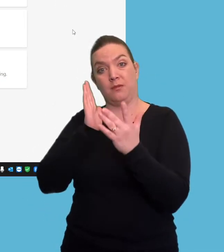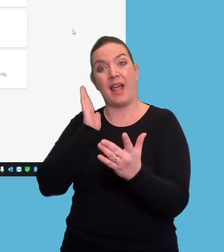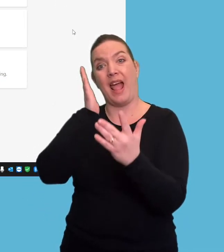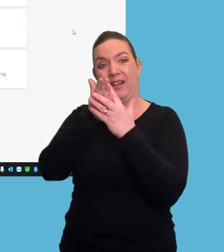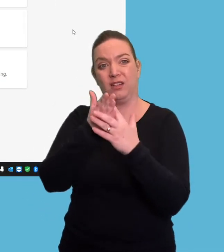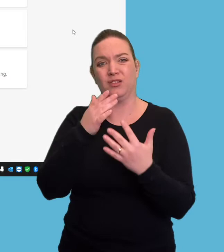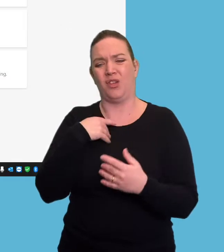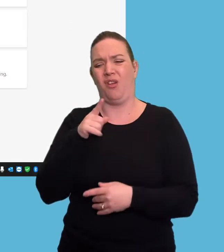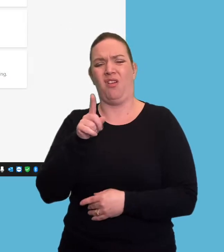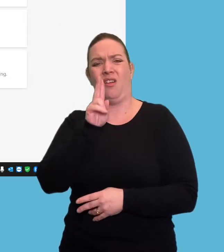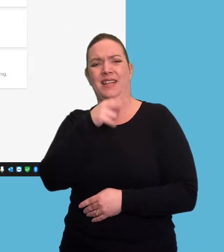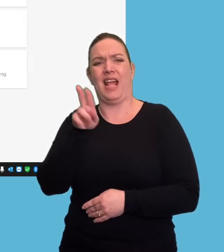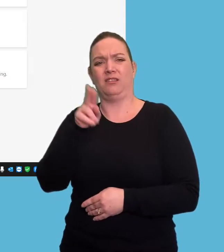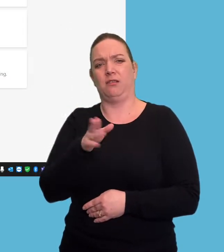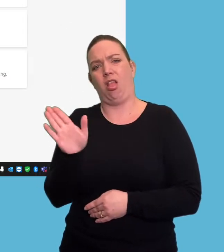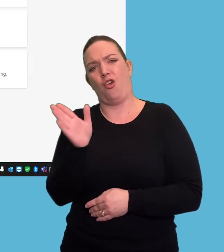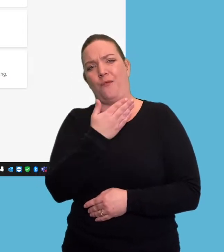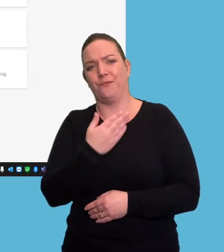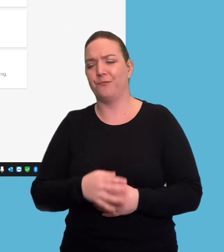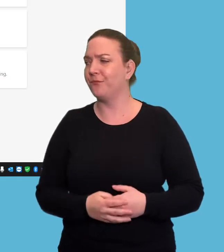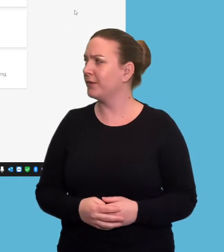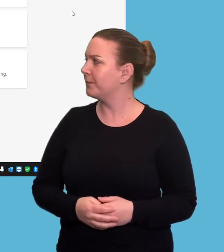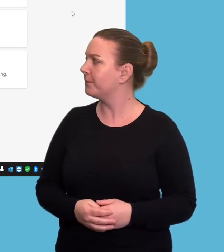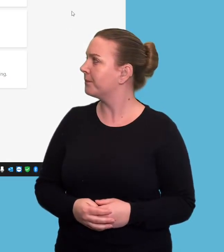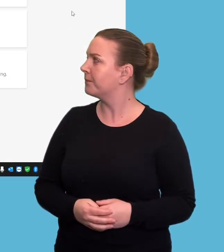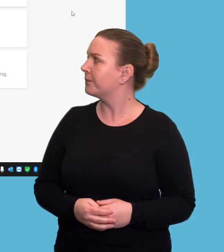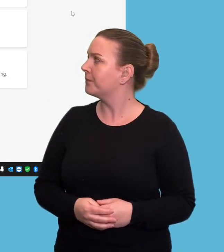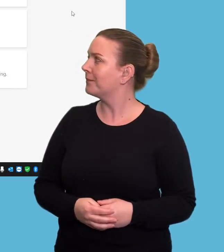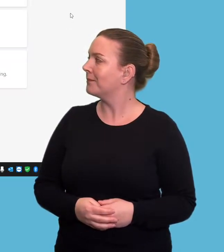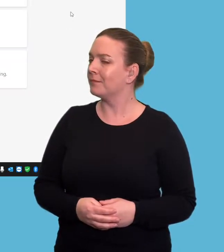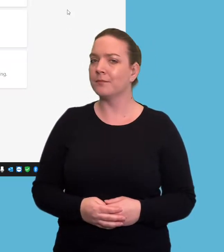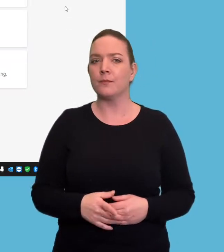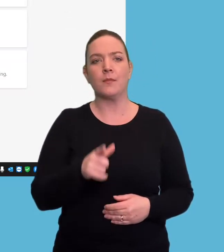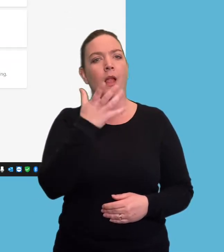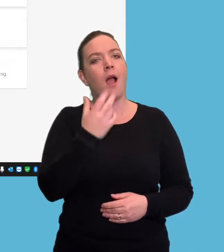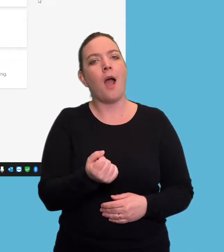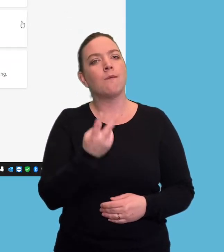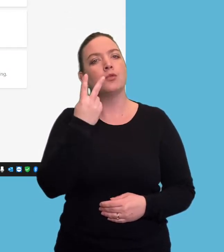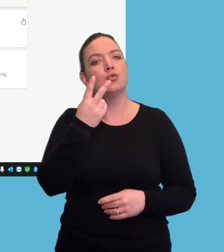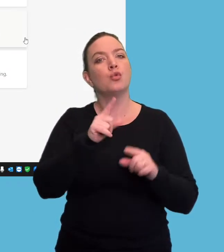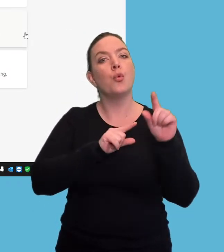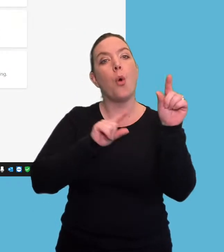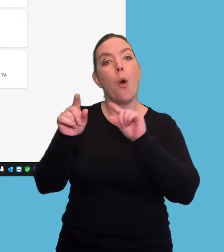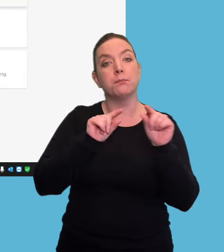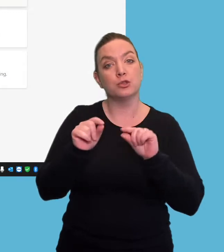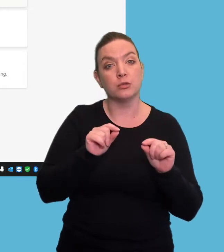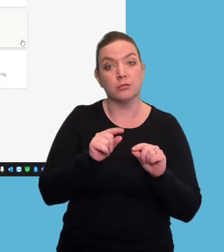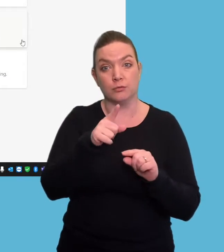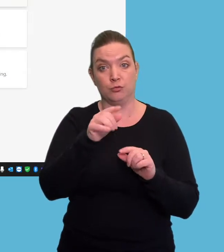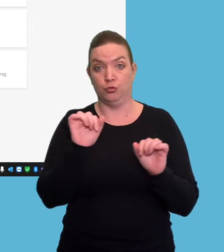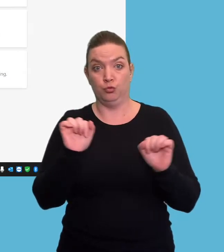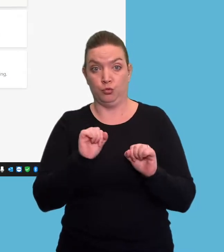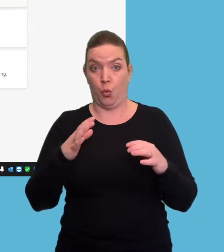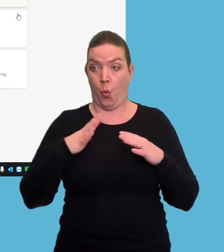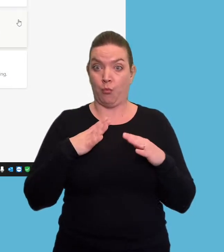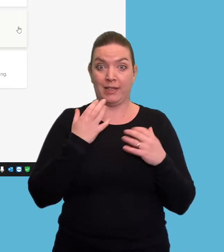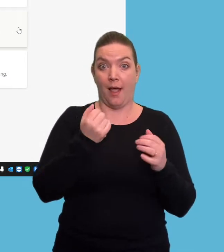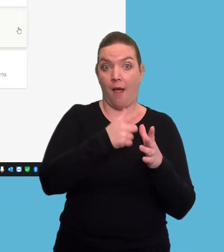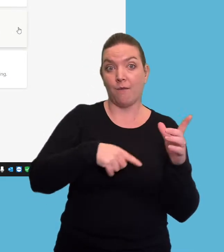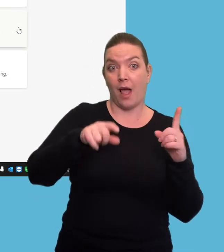So I'm going to click cancel here. You have two options if you don't already have the Microsoft Teams app,